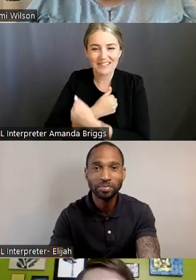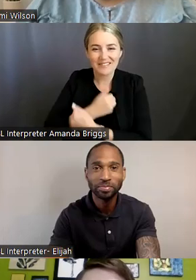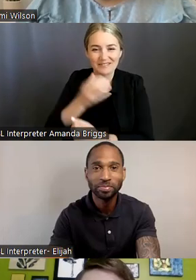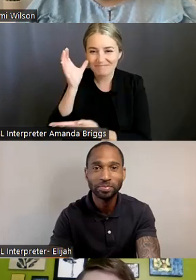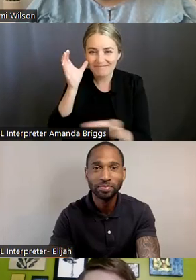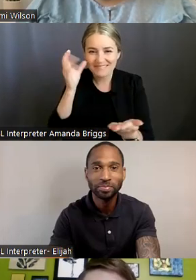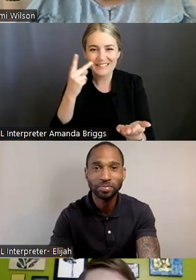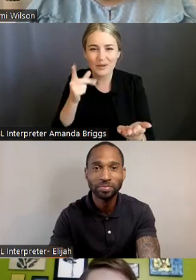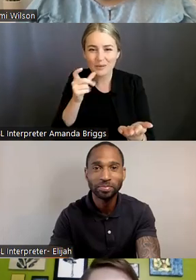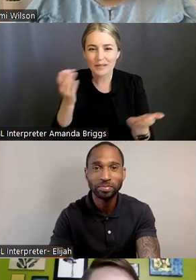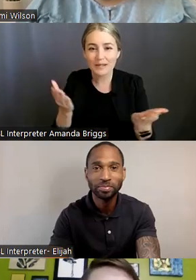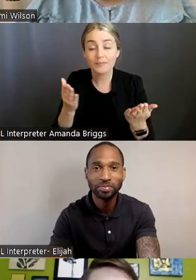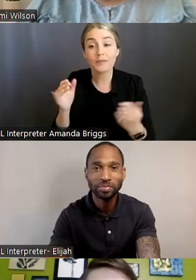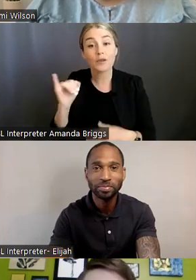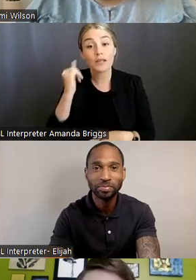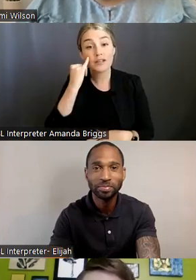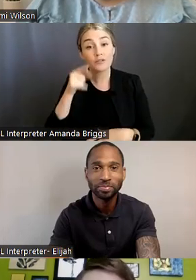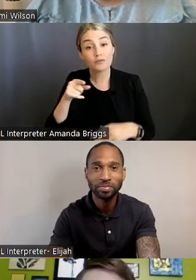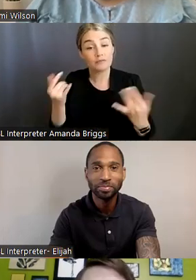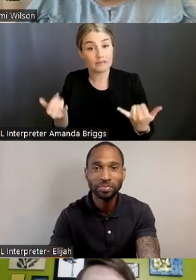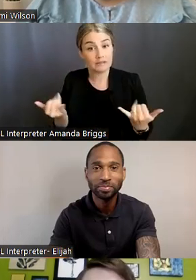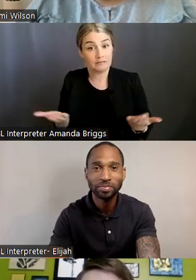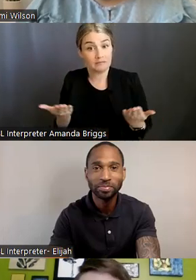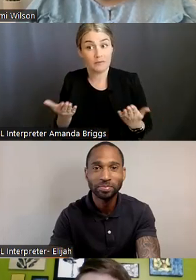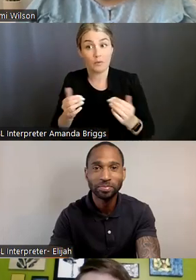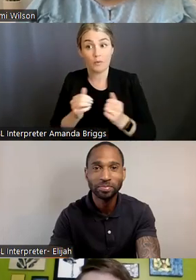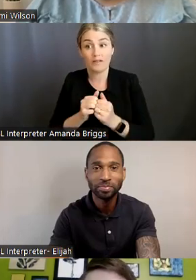if you're attending the webinar today with someone else's login, or you're watching with